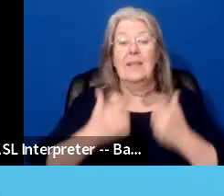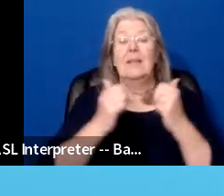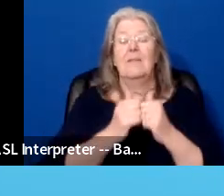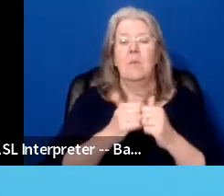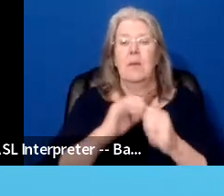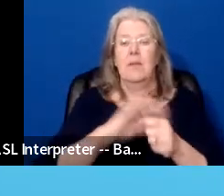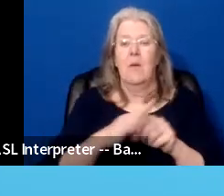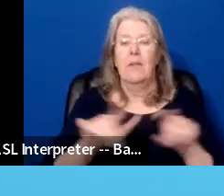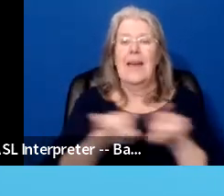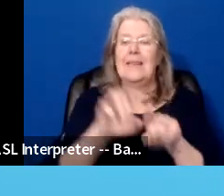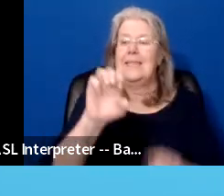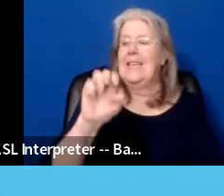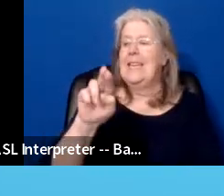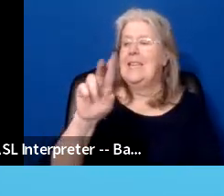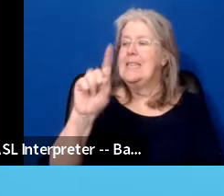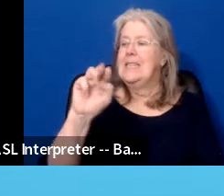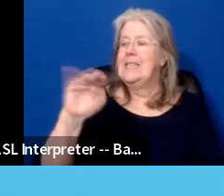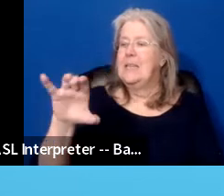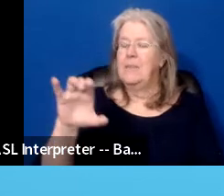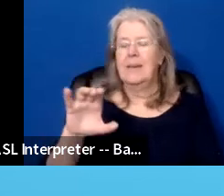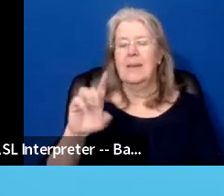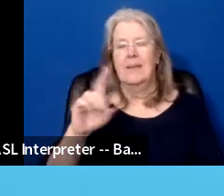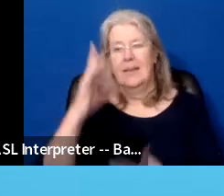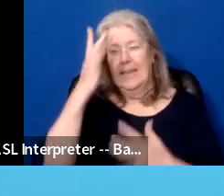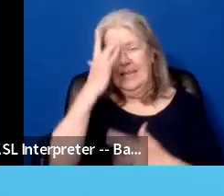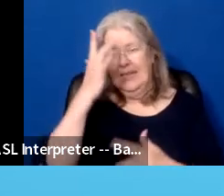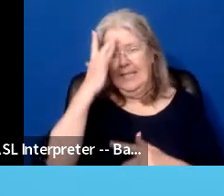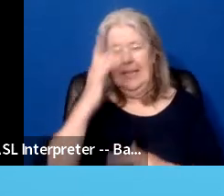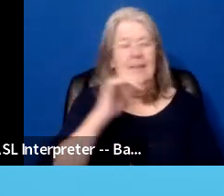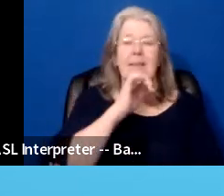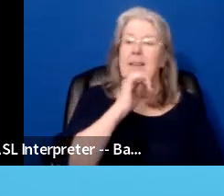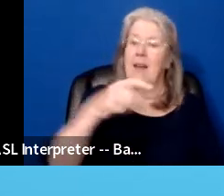Matt: Great and is there any consensus -- you actually may have answered